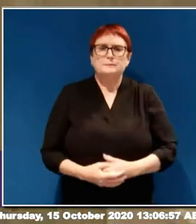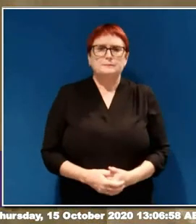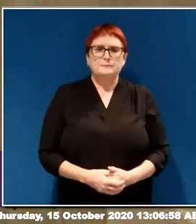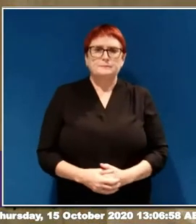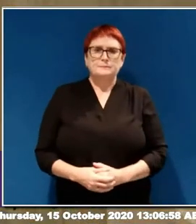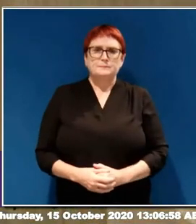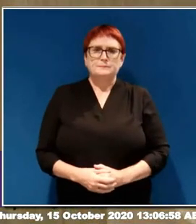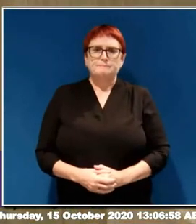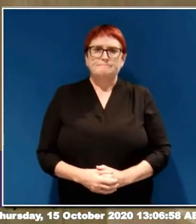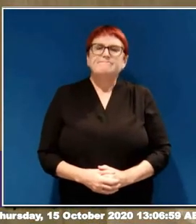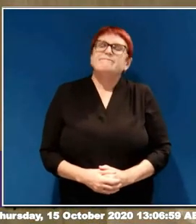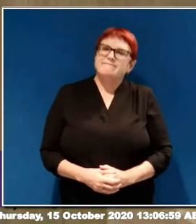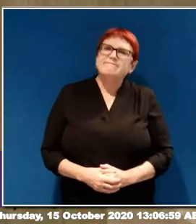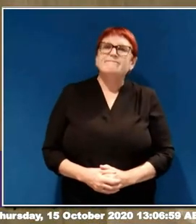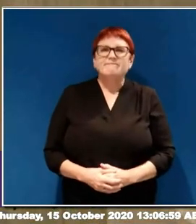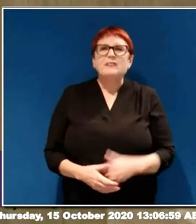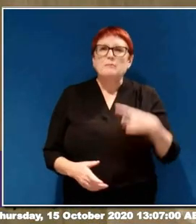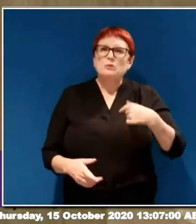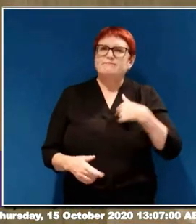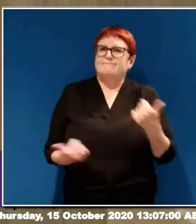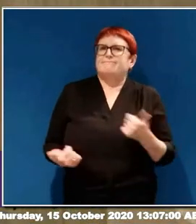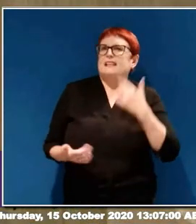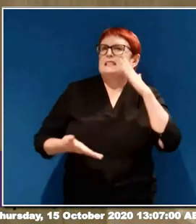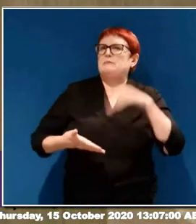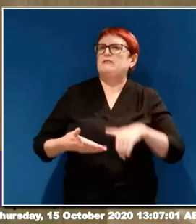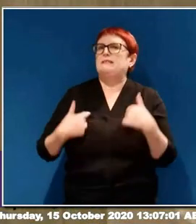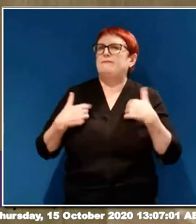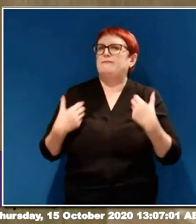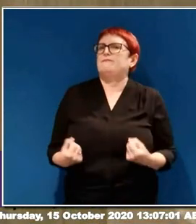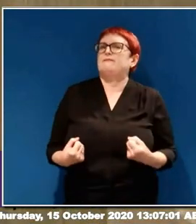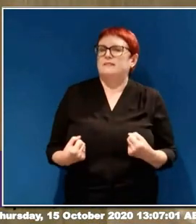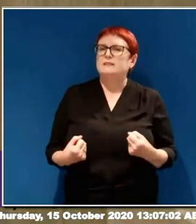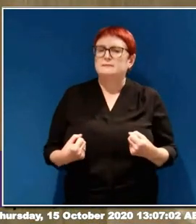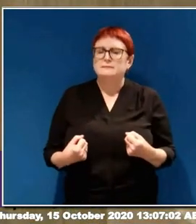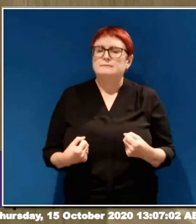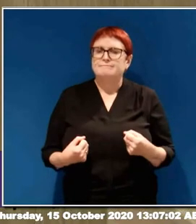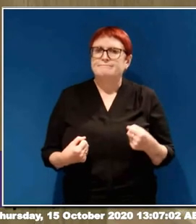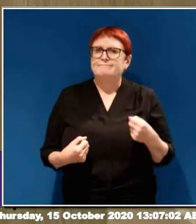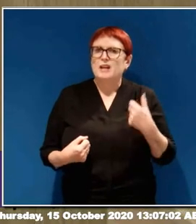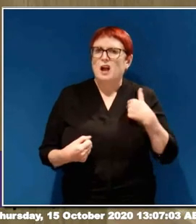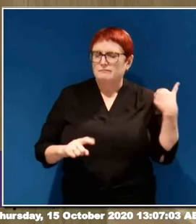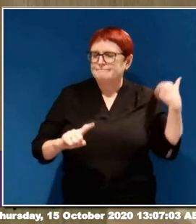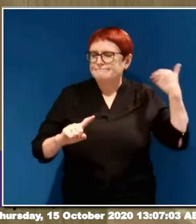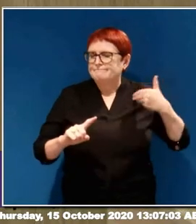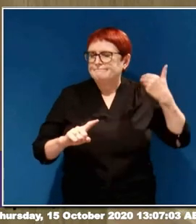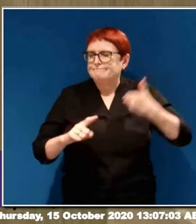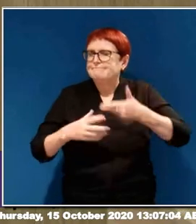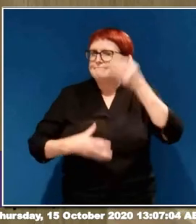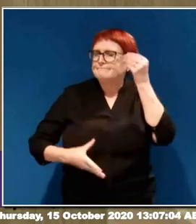So over time, we tend to - the PEOs and regional staff tend to interrogate what